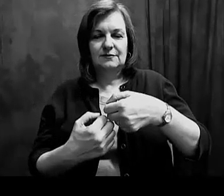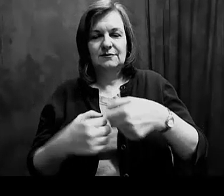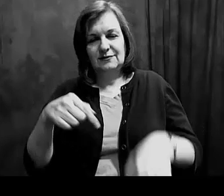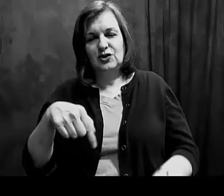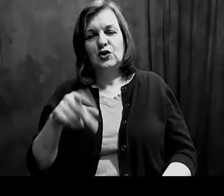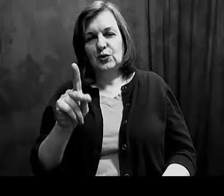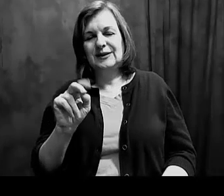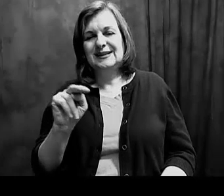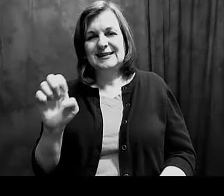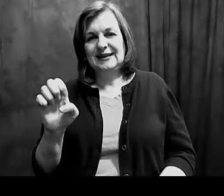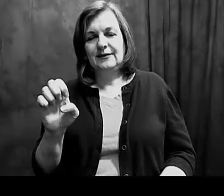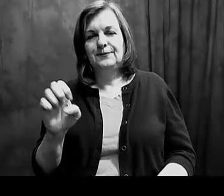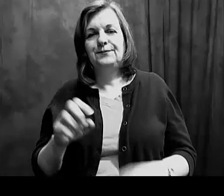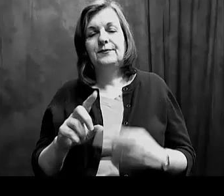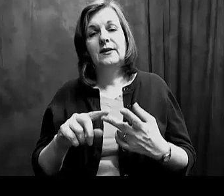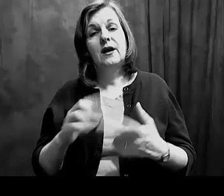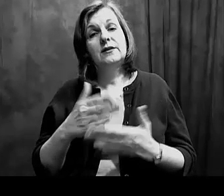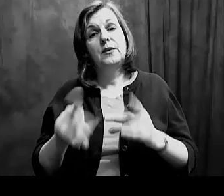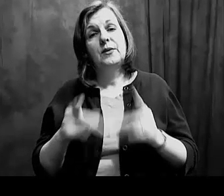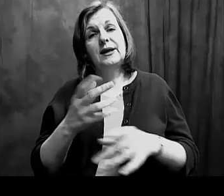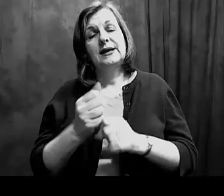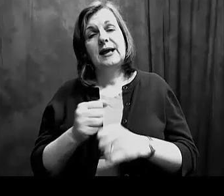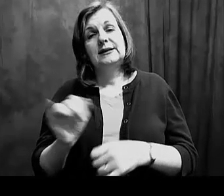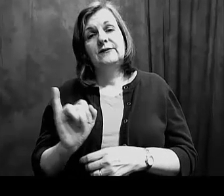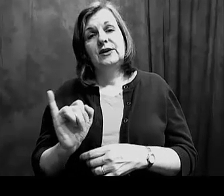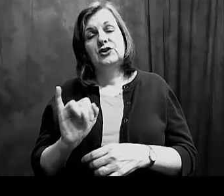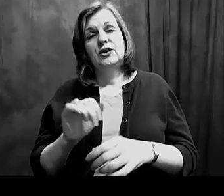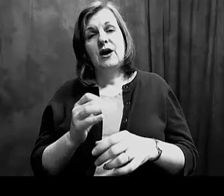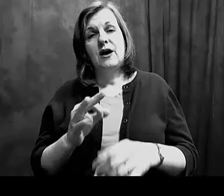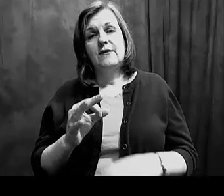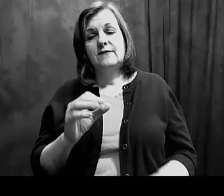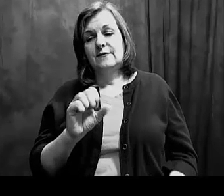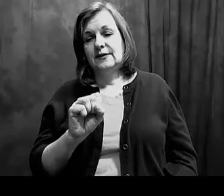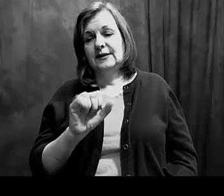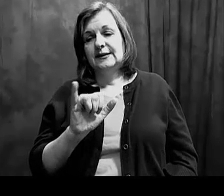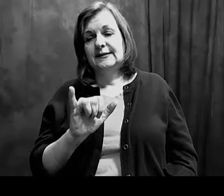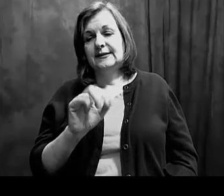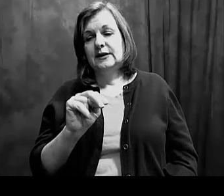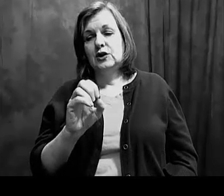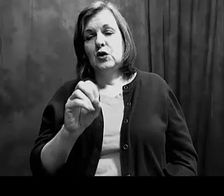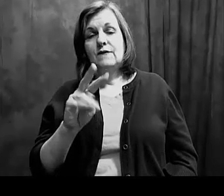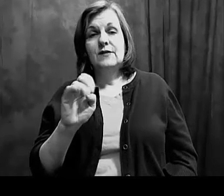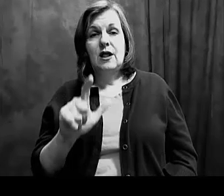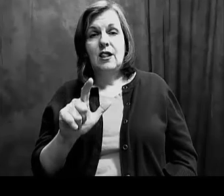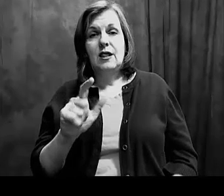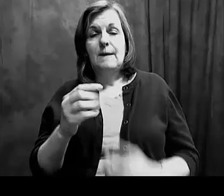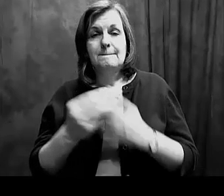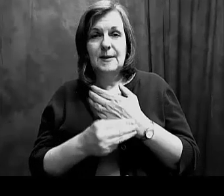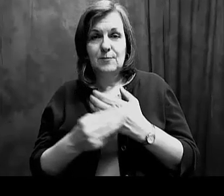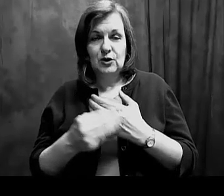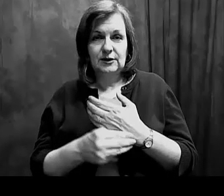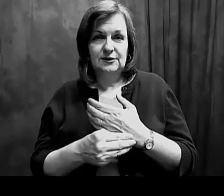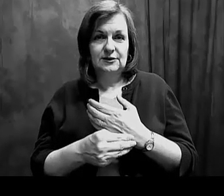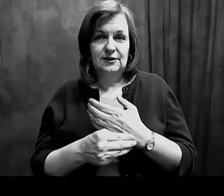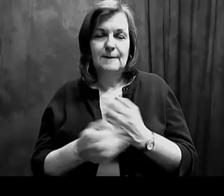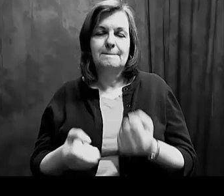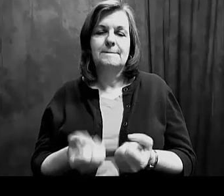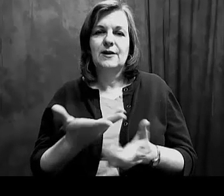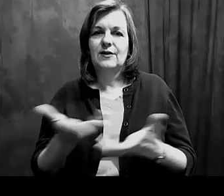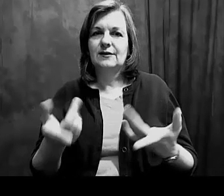some folks get infections of their synovial membranes -- all kinds of things can go wrong with these joints but